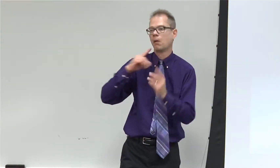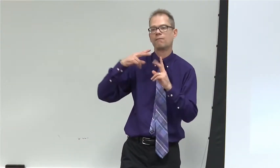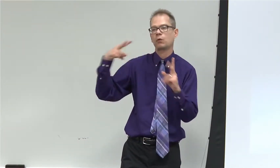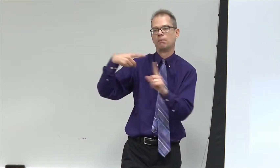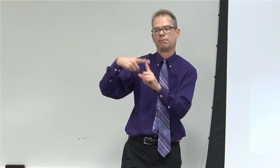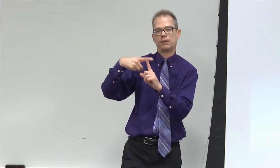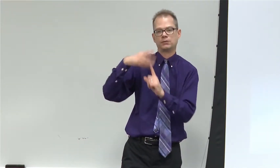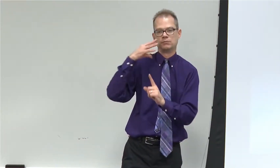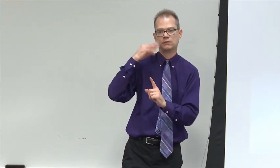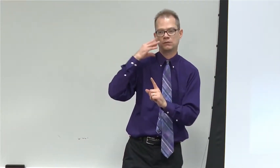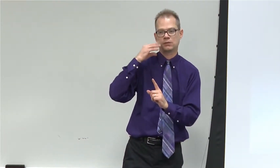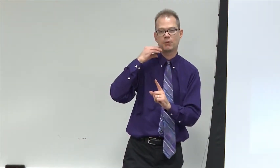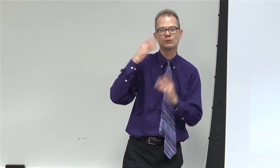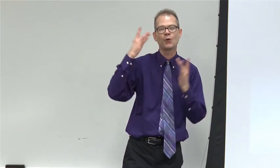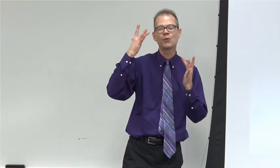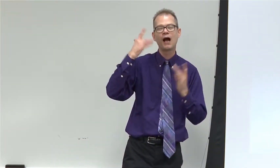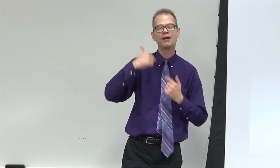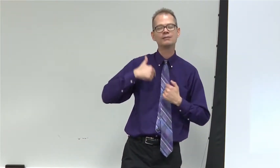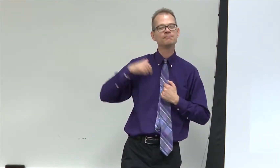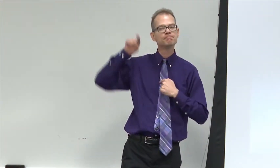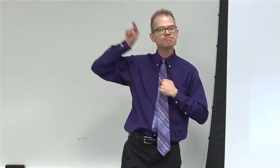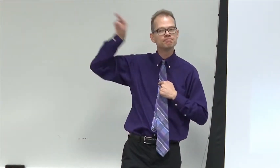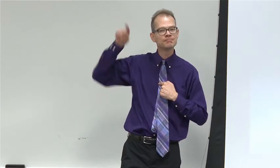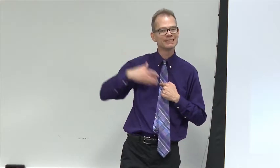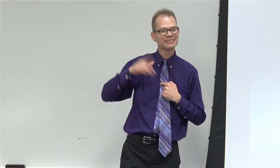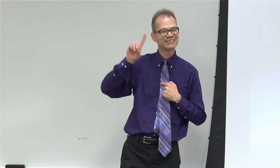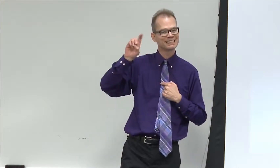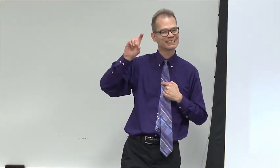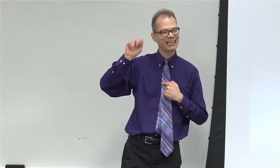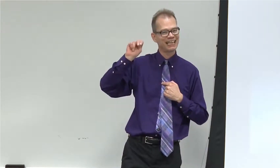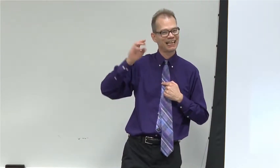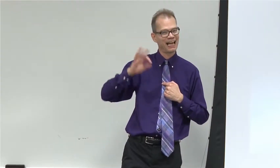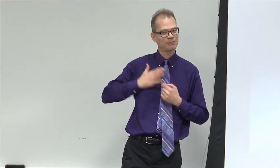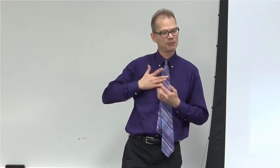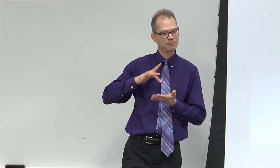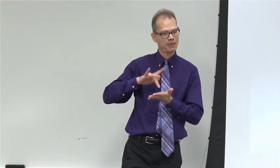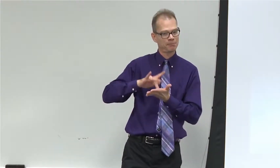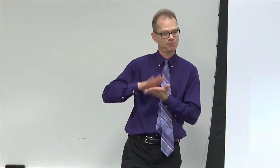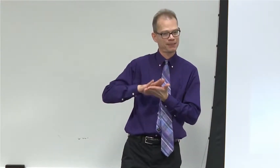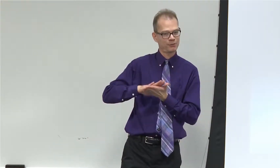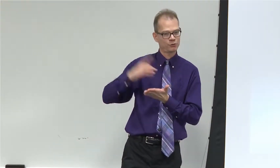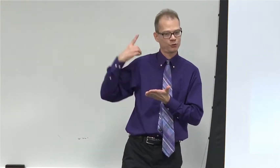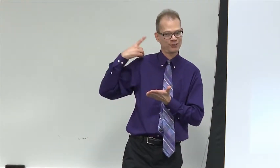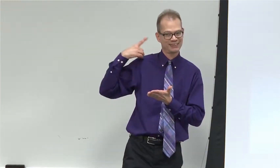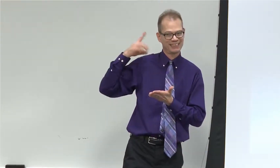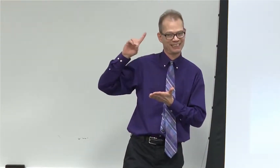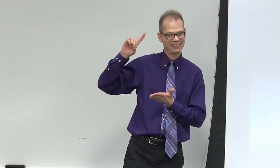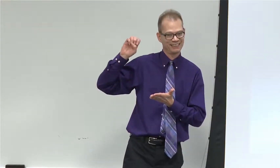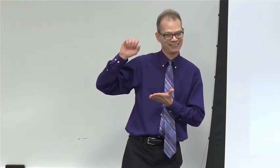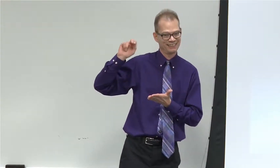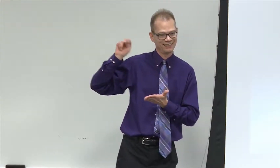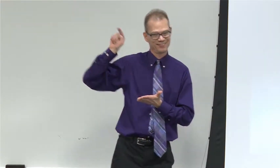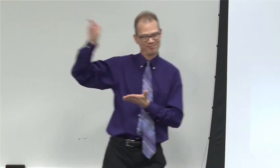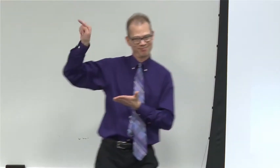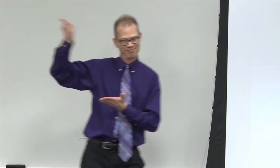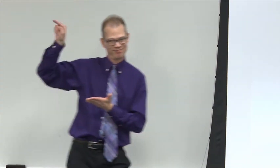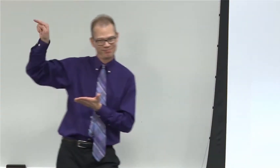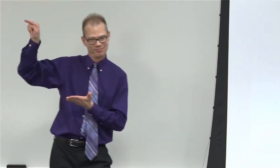Altogether, it was a very positive experience because the dean of my... of my medical school